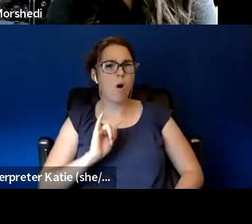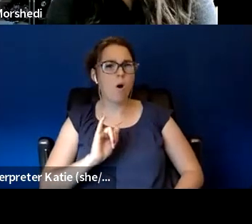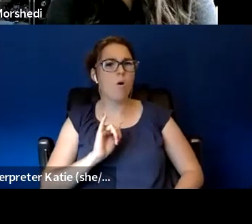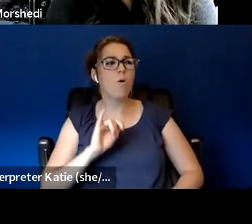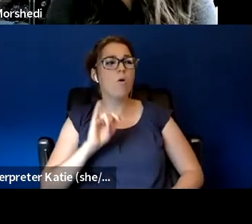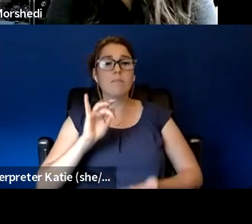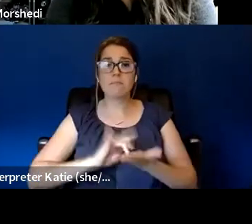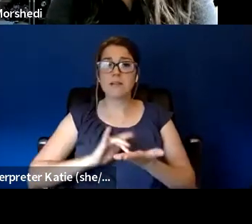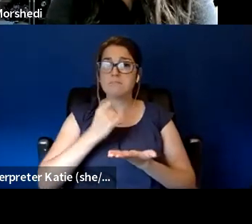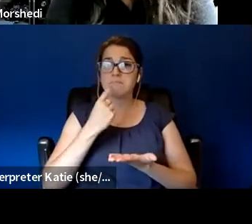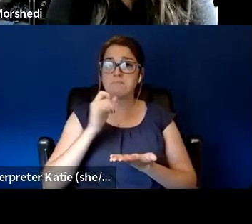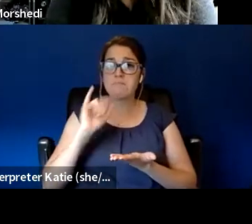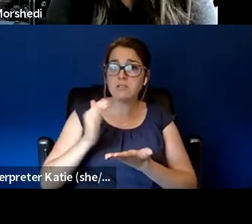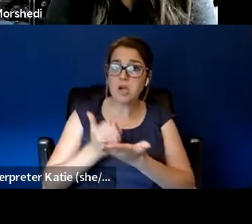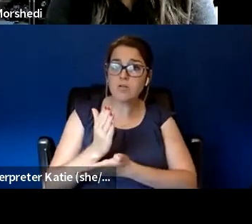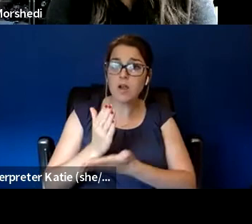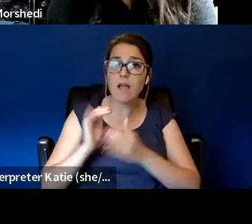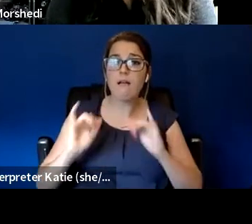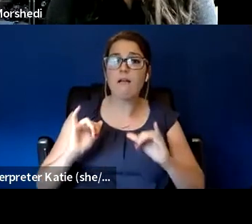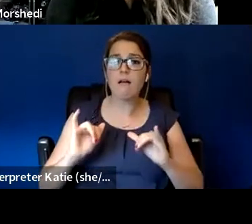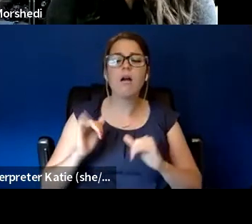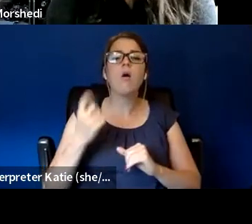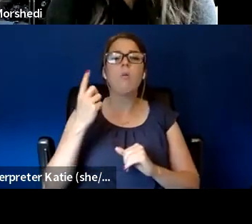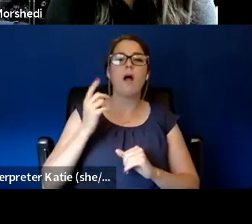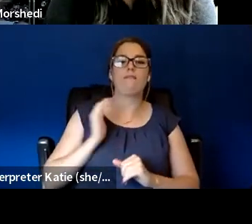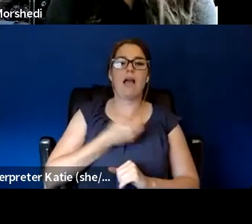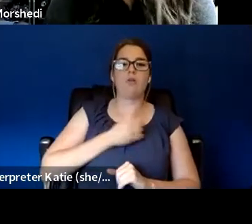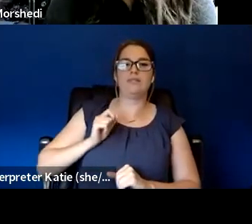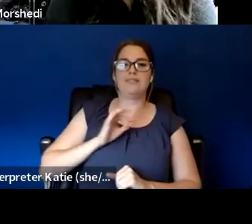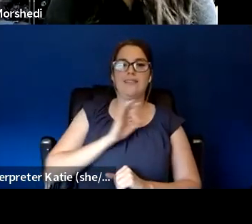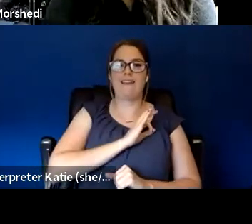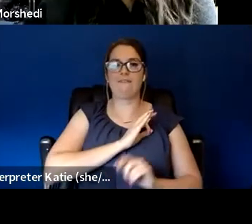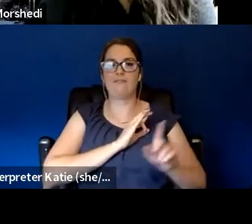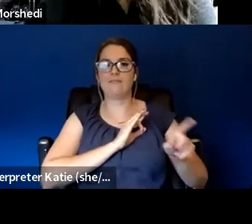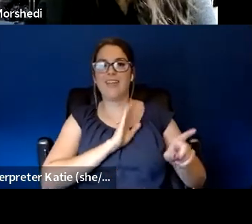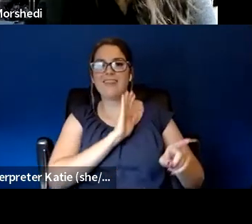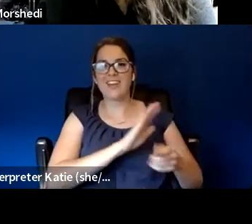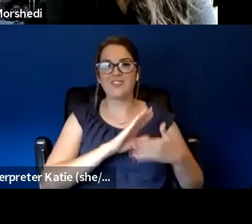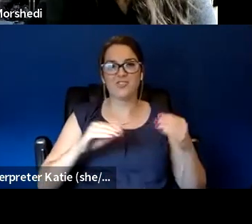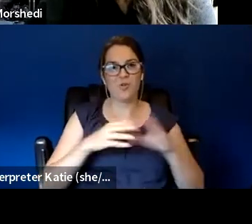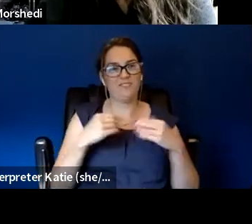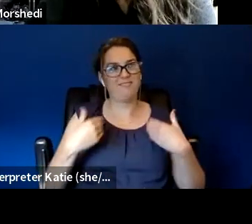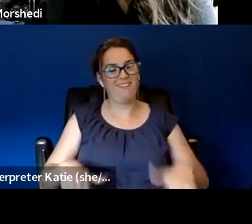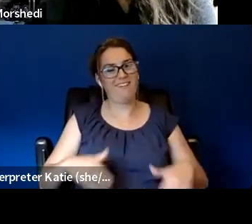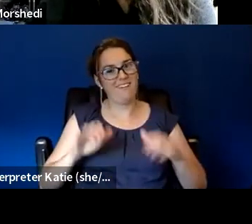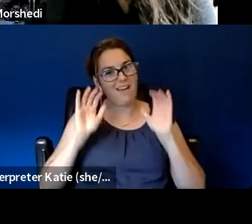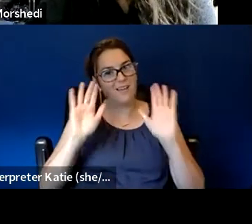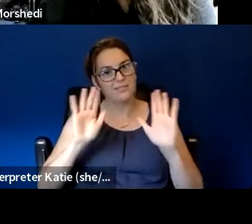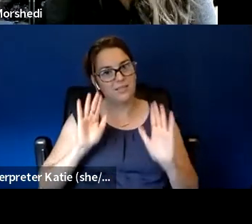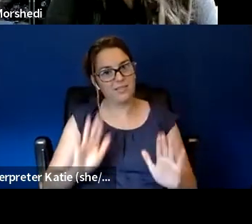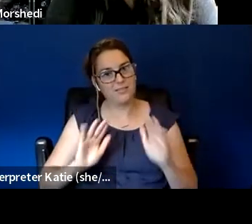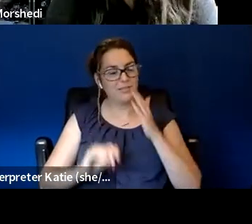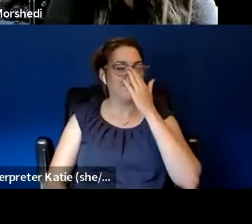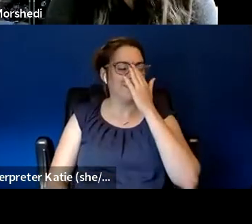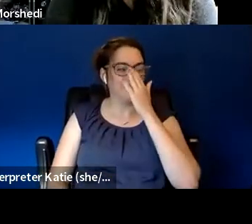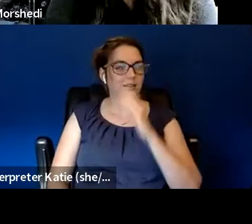we had one staff member who this story is always an excellent story, because we really worked with this person